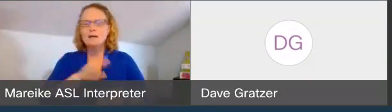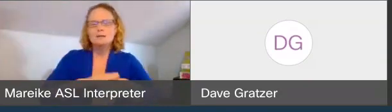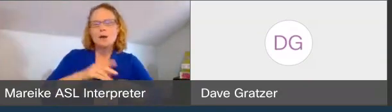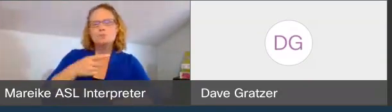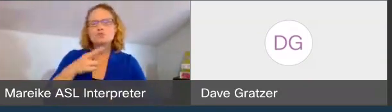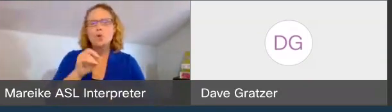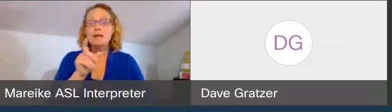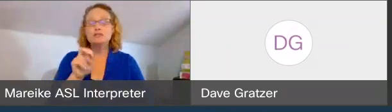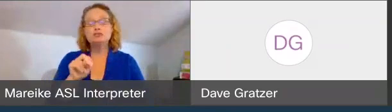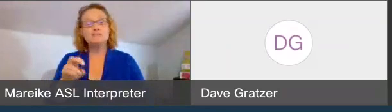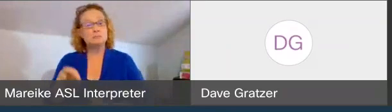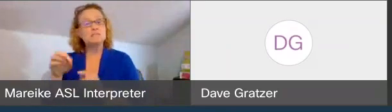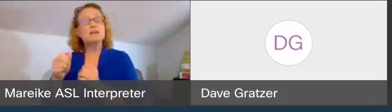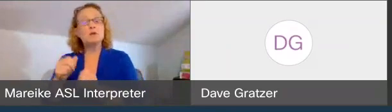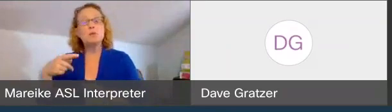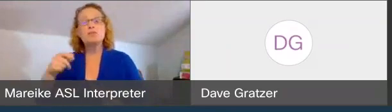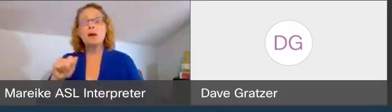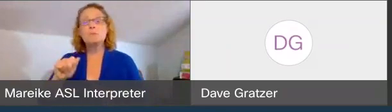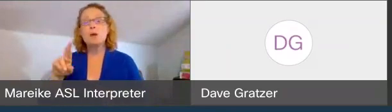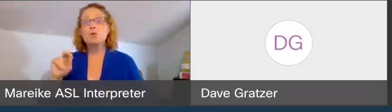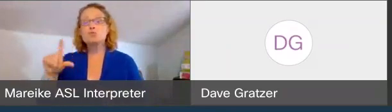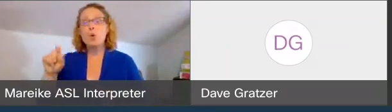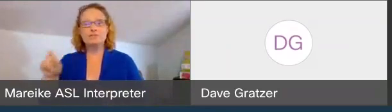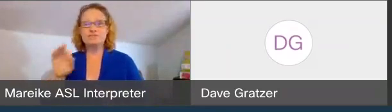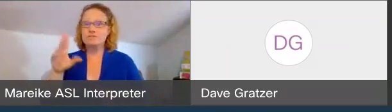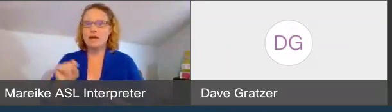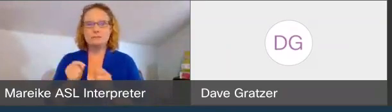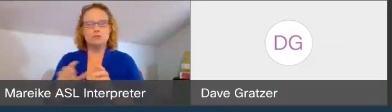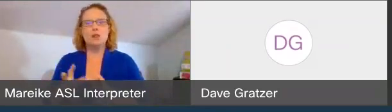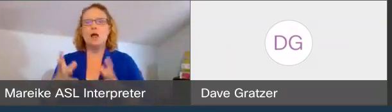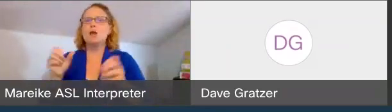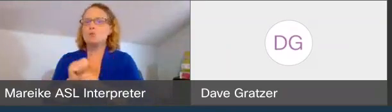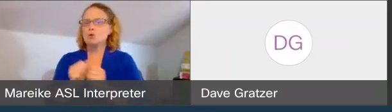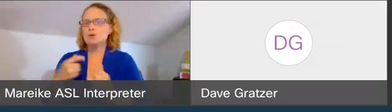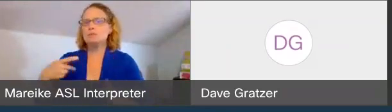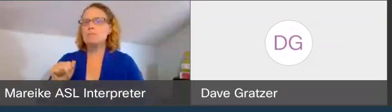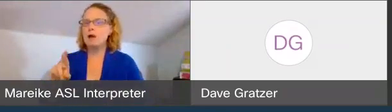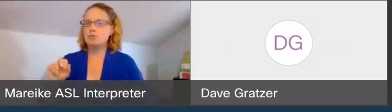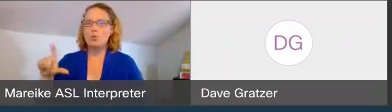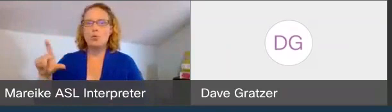parole or FACT teams do a lot of work with parole. And I think this is really about kind of getting